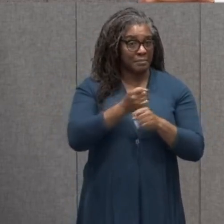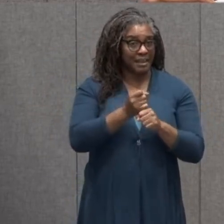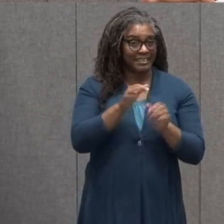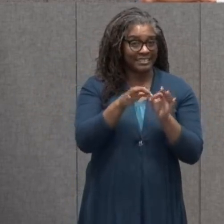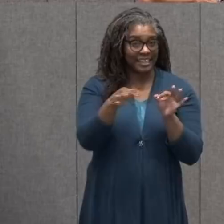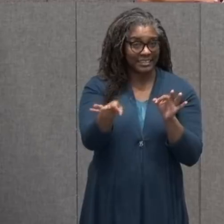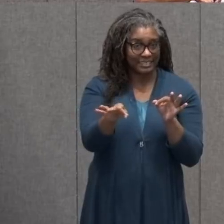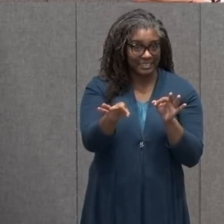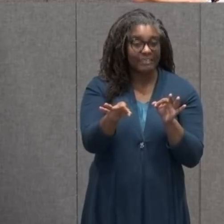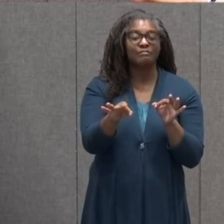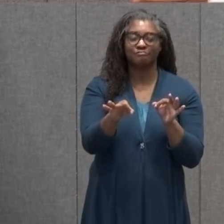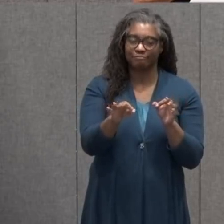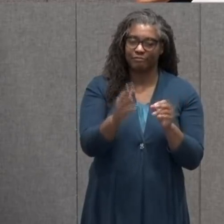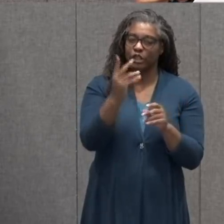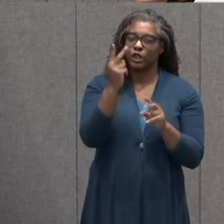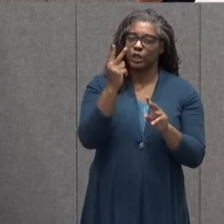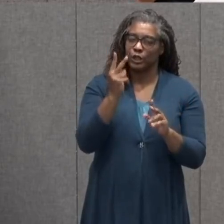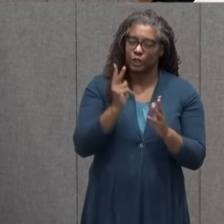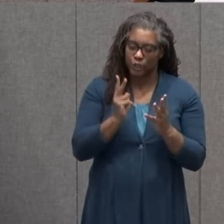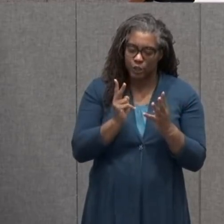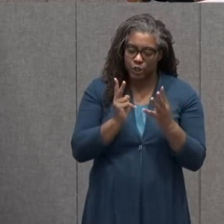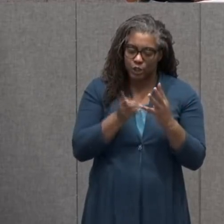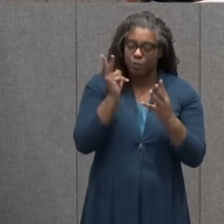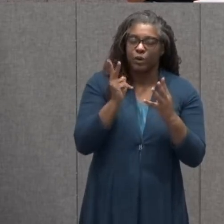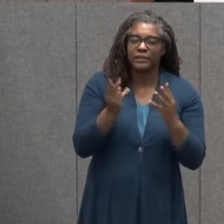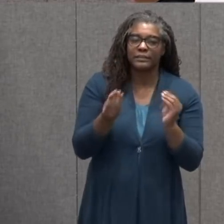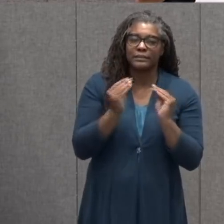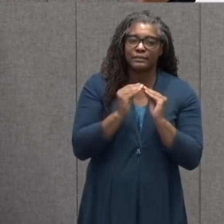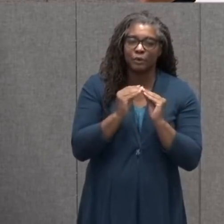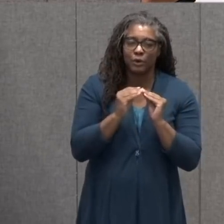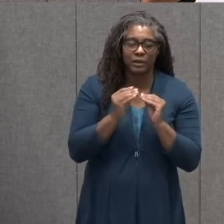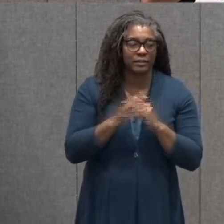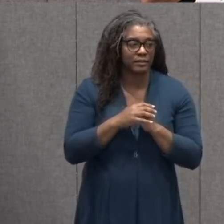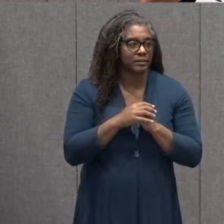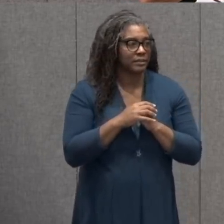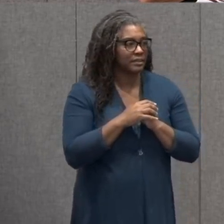Don't you think, Mrs. Kay? - Awesome, I think so. So if the word was dispersed, but I said,